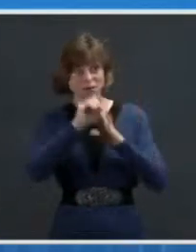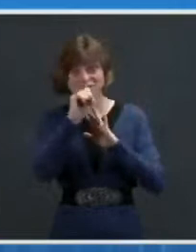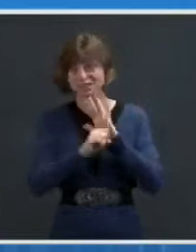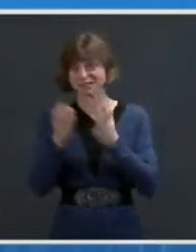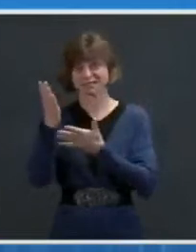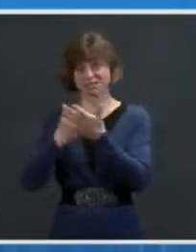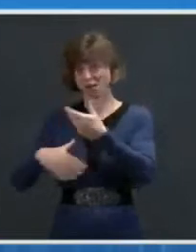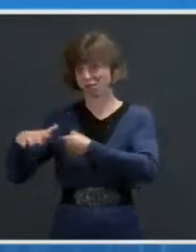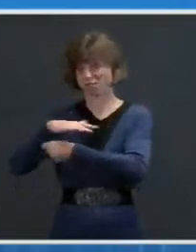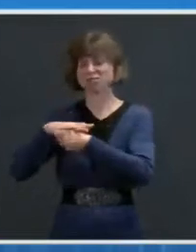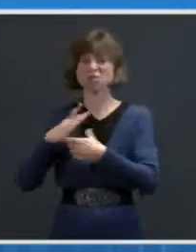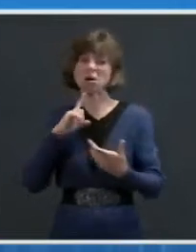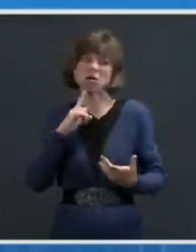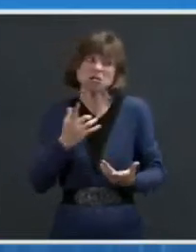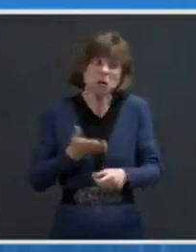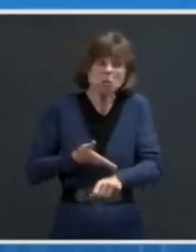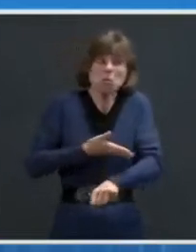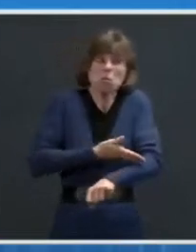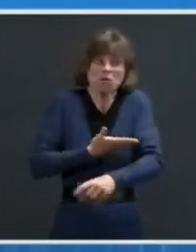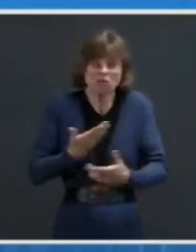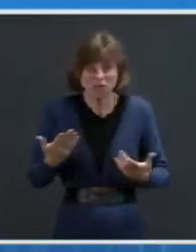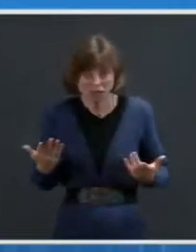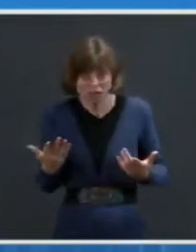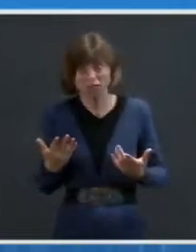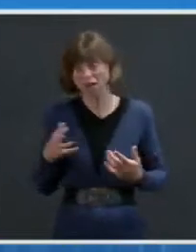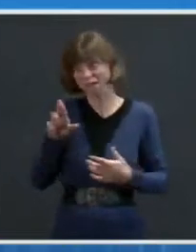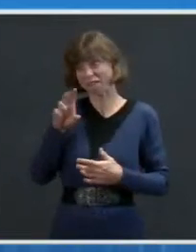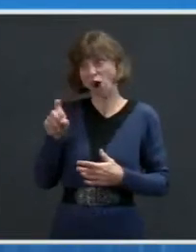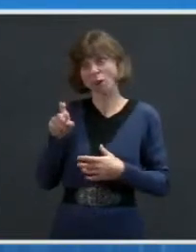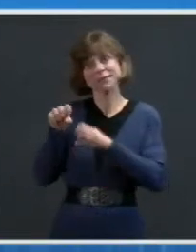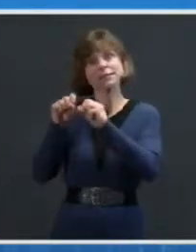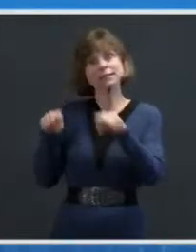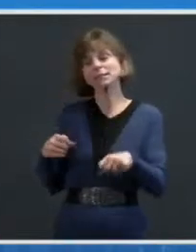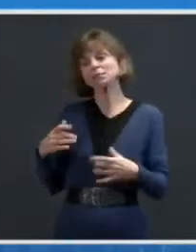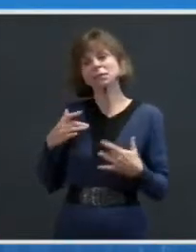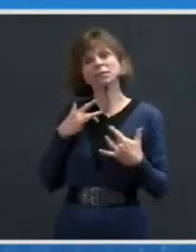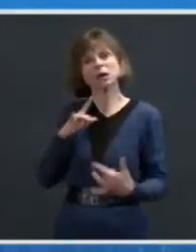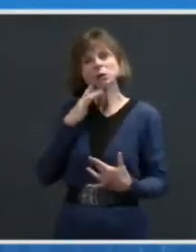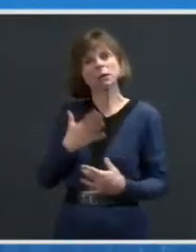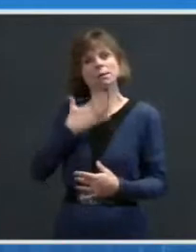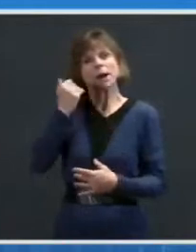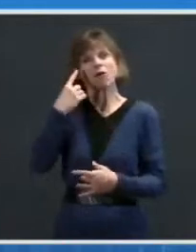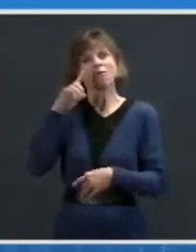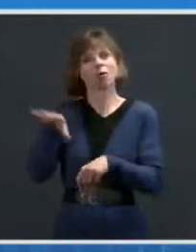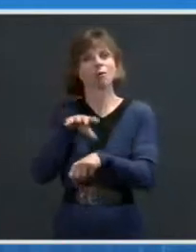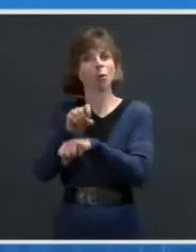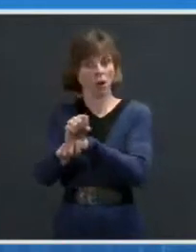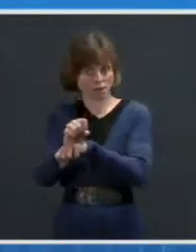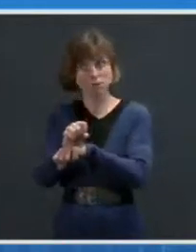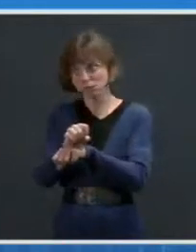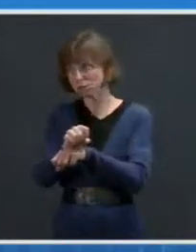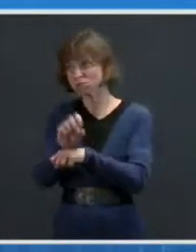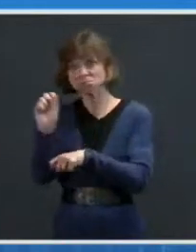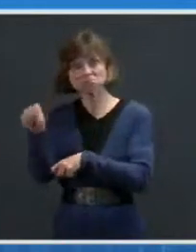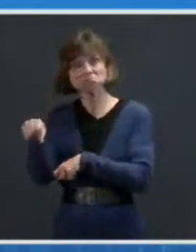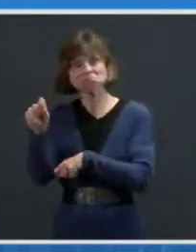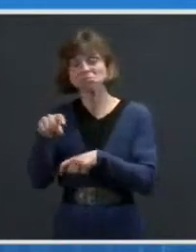AND REMAINS TOO DIFFICULT IN